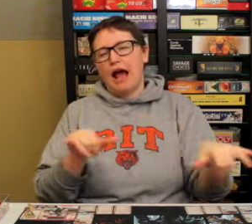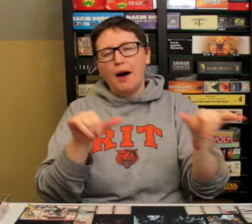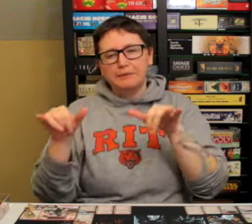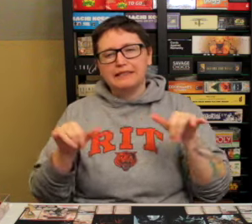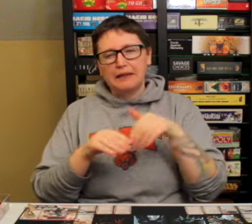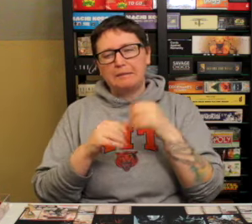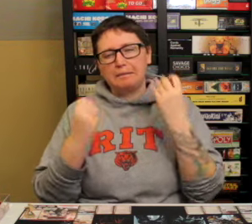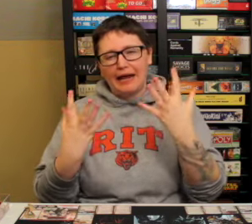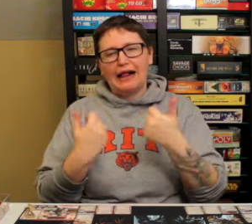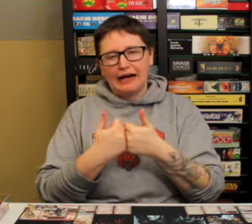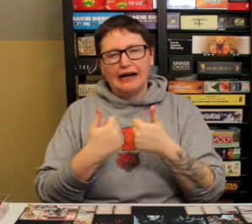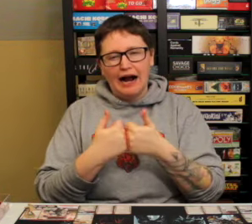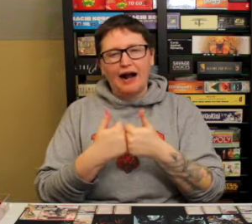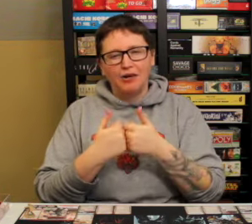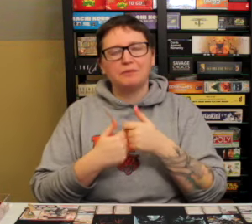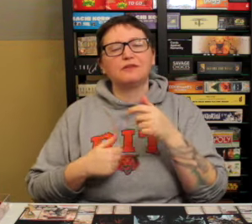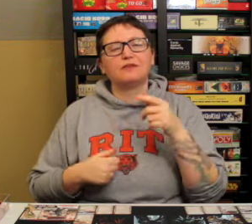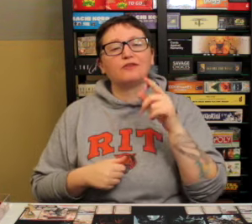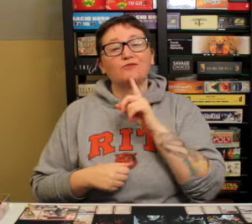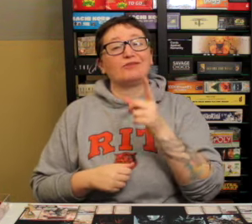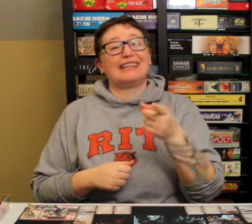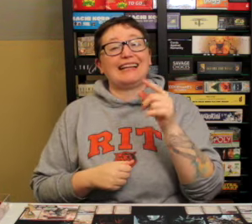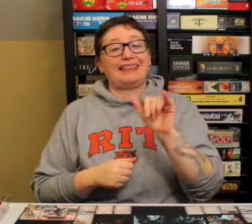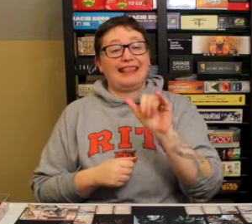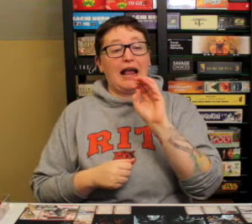So that one's kind of again common in quite a few games.